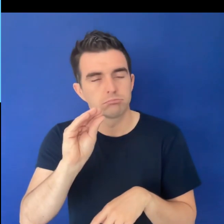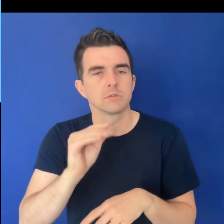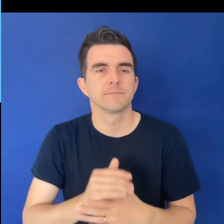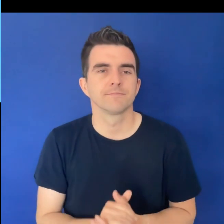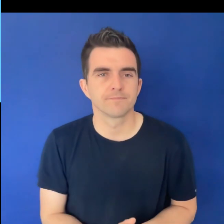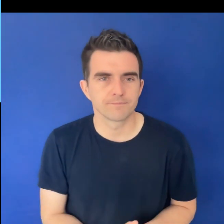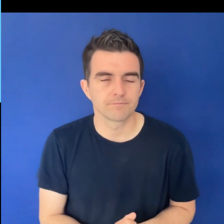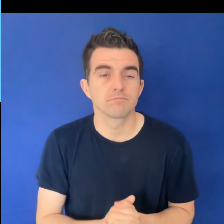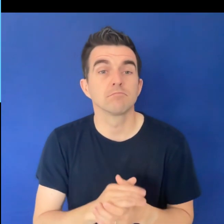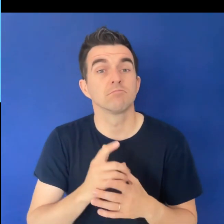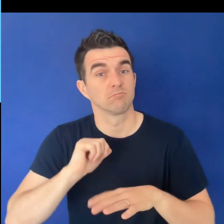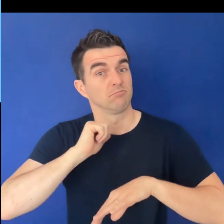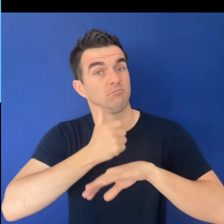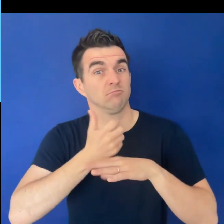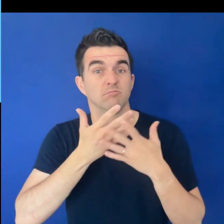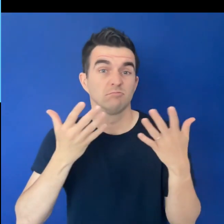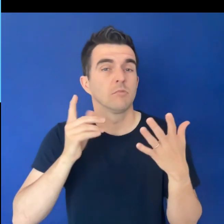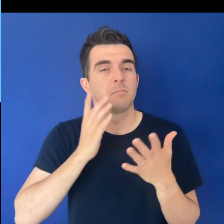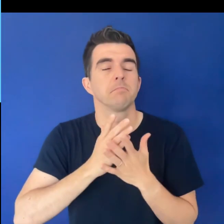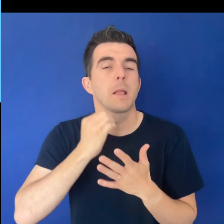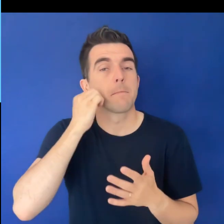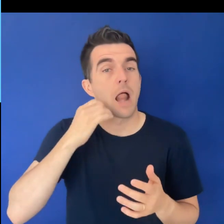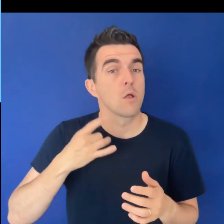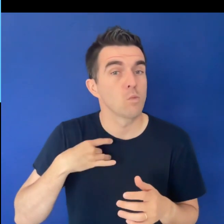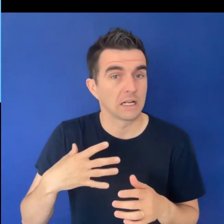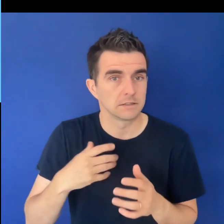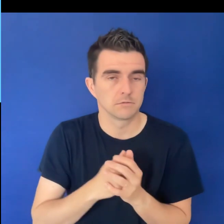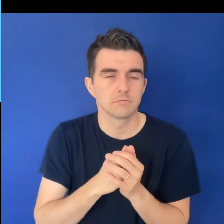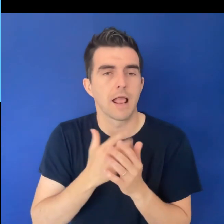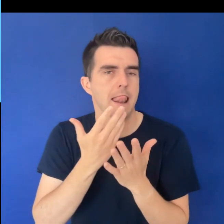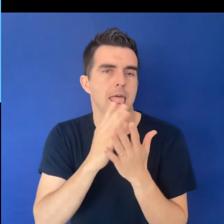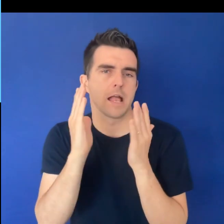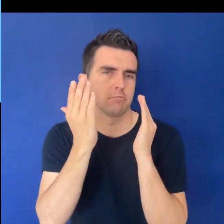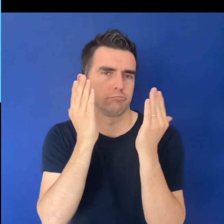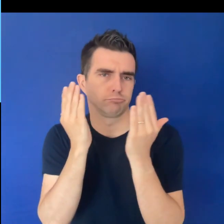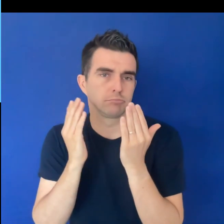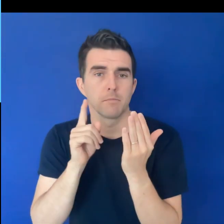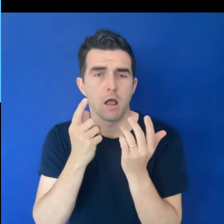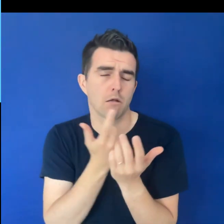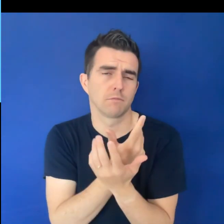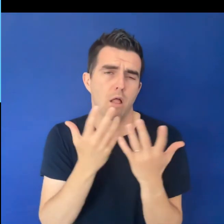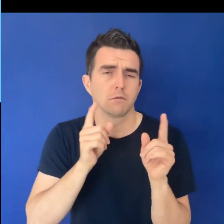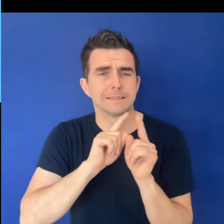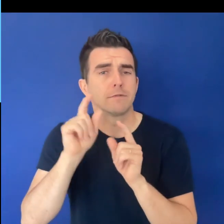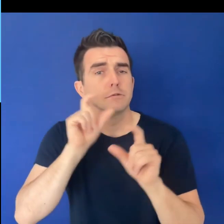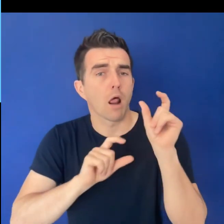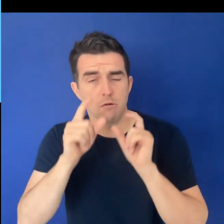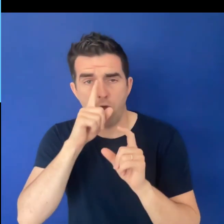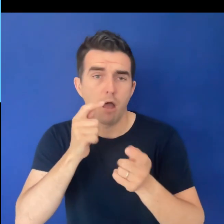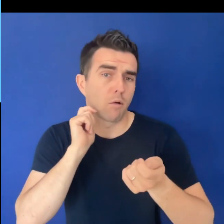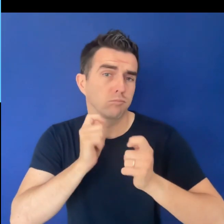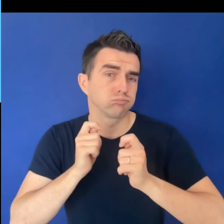The default Videoverse theme is black and white, clear and high contrast, but there are many different colour themes,